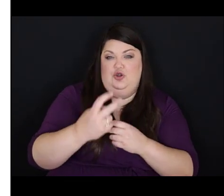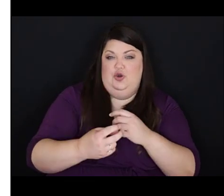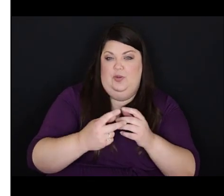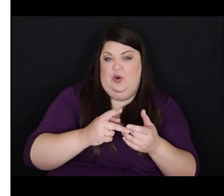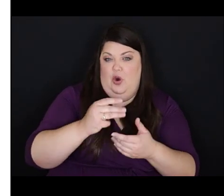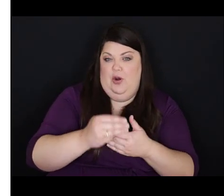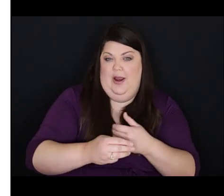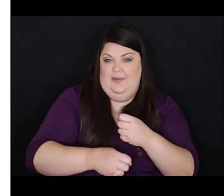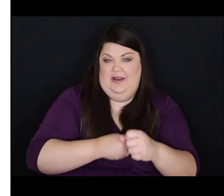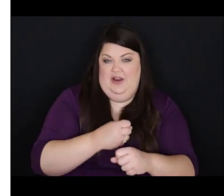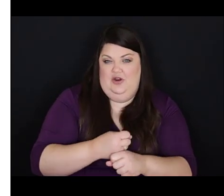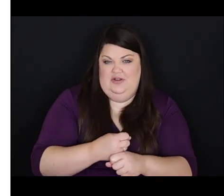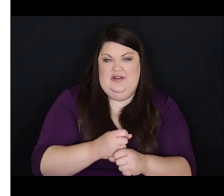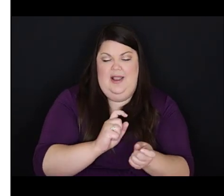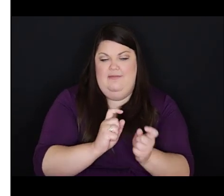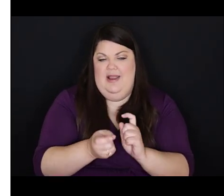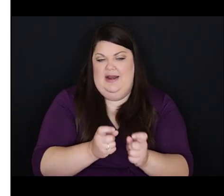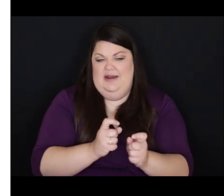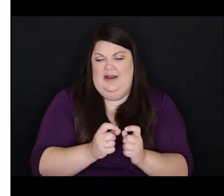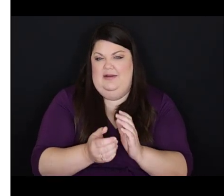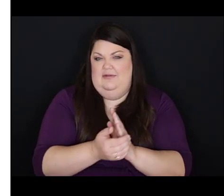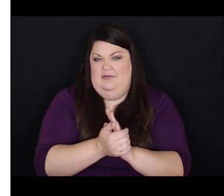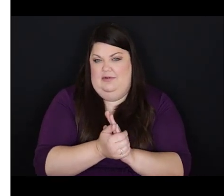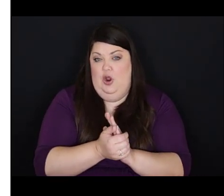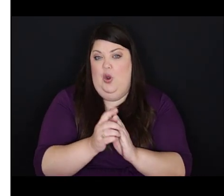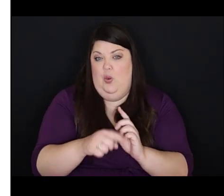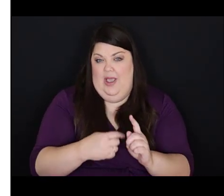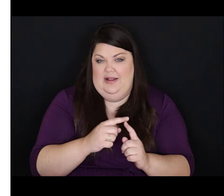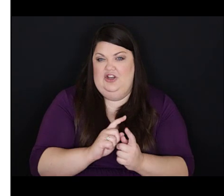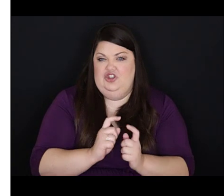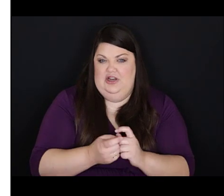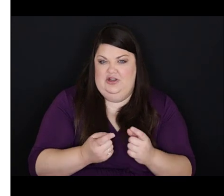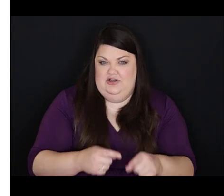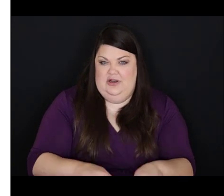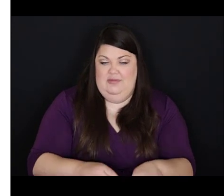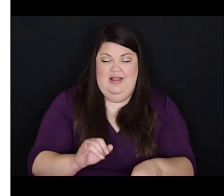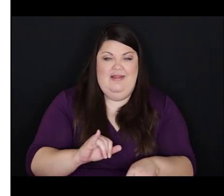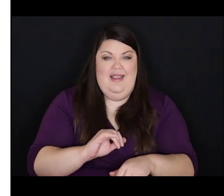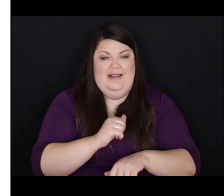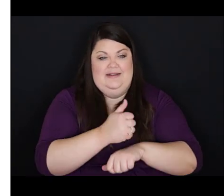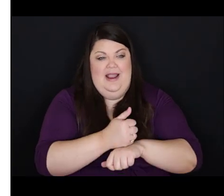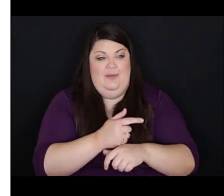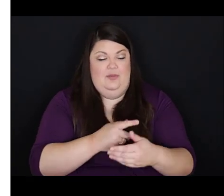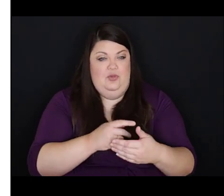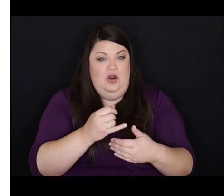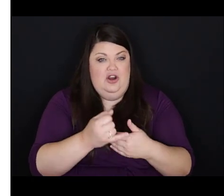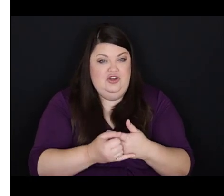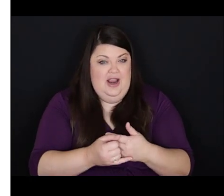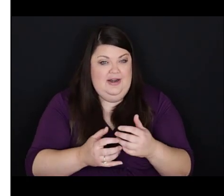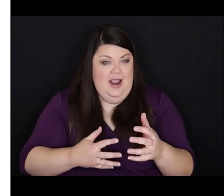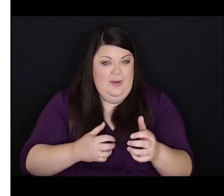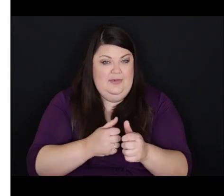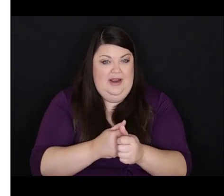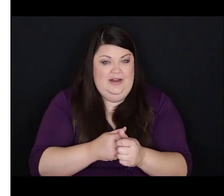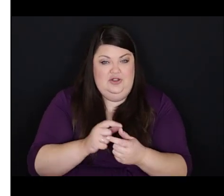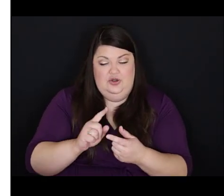amended when there are changes, such as establishment projects, updates to CSNA.